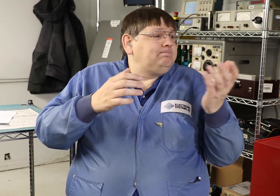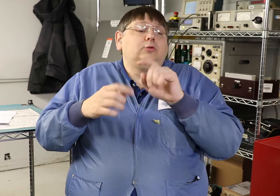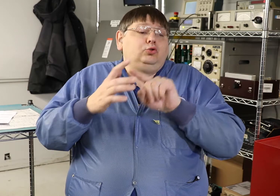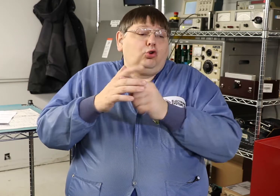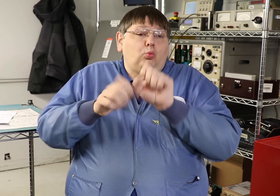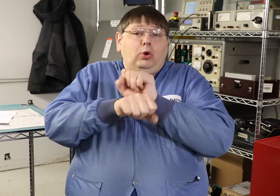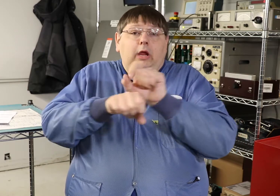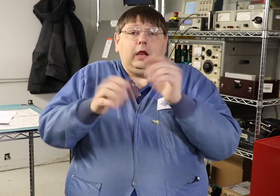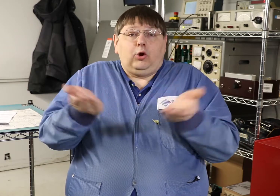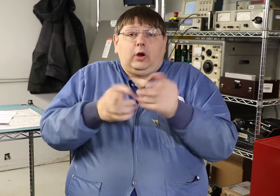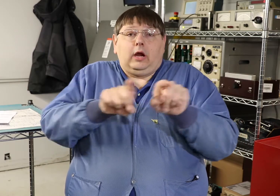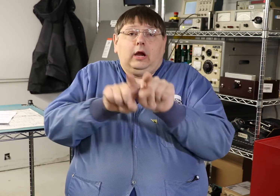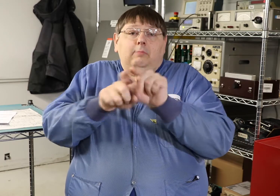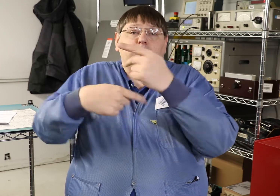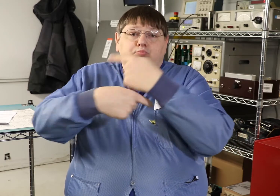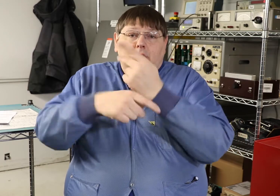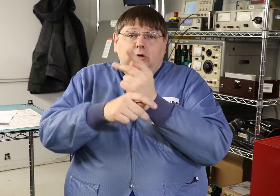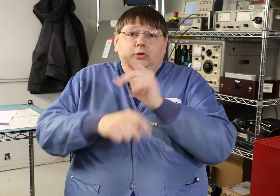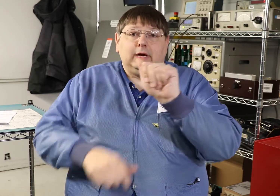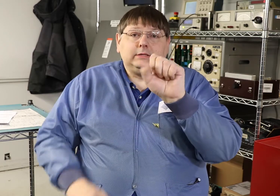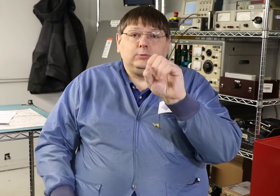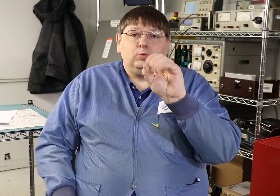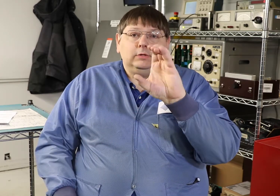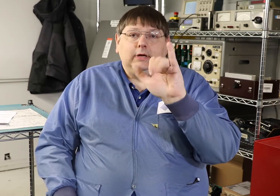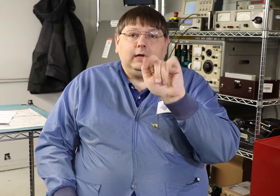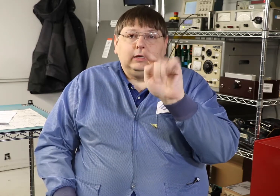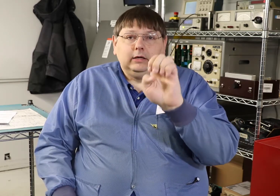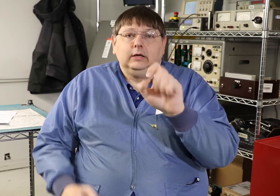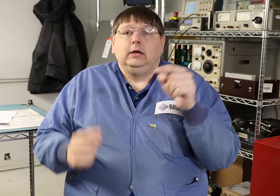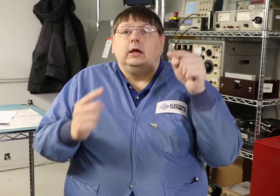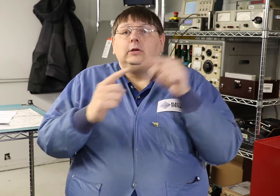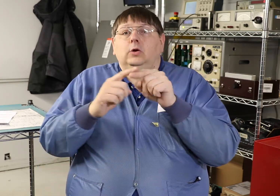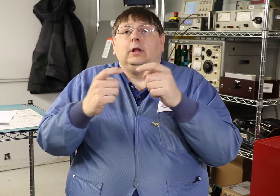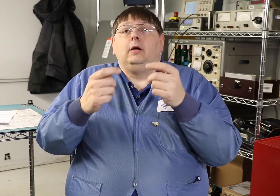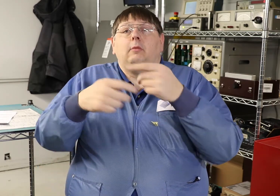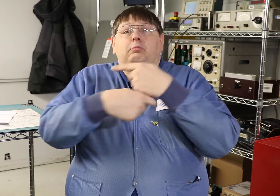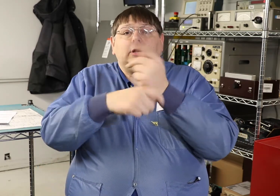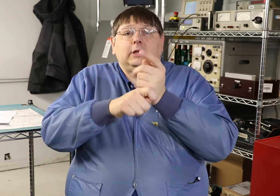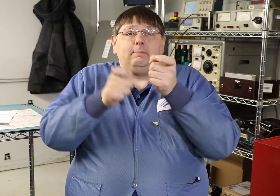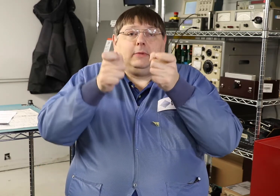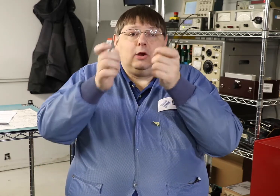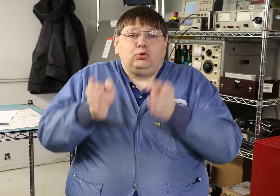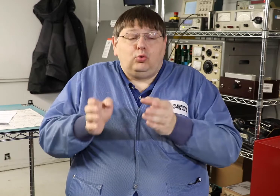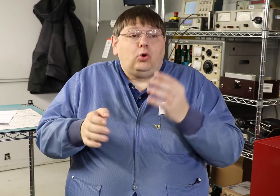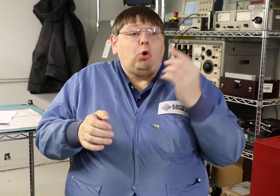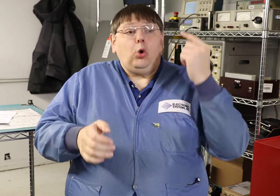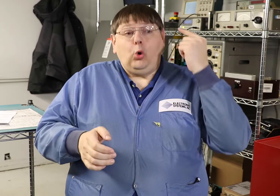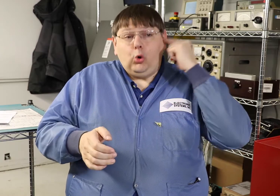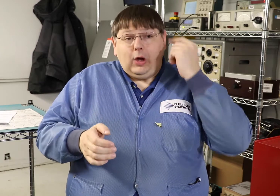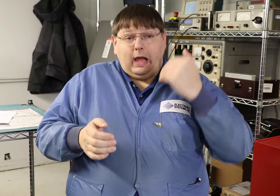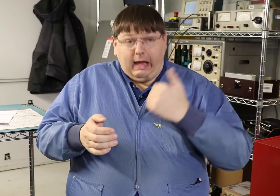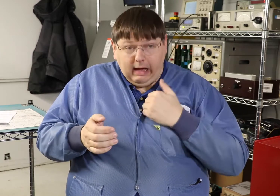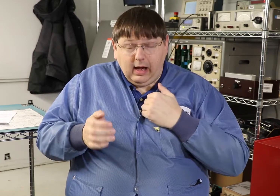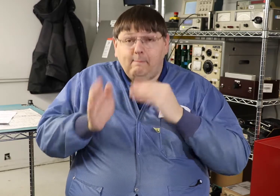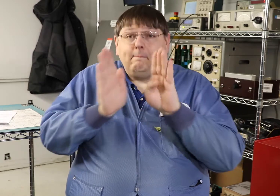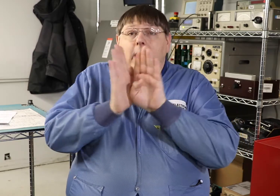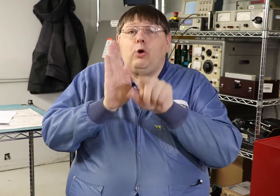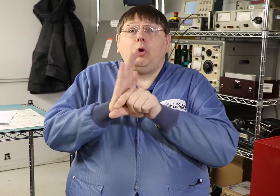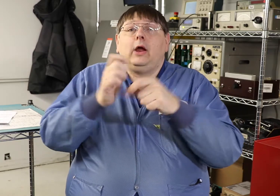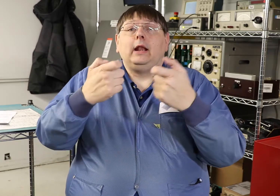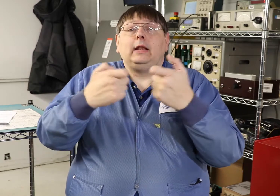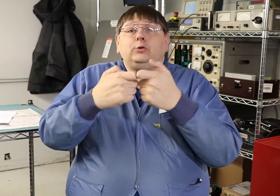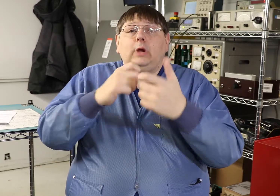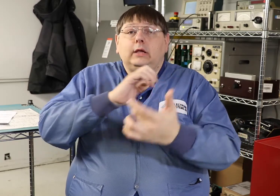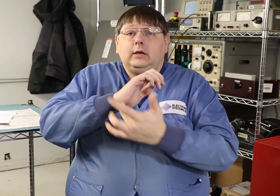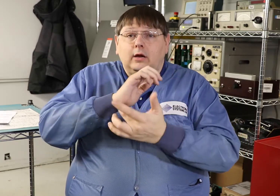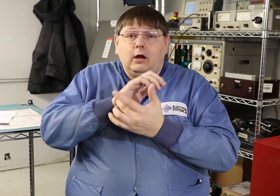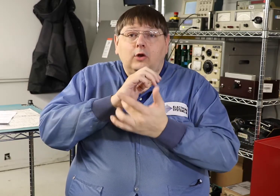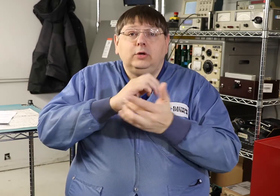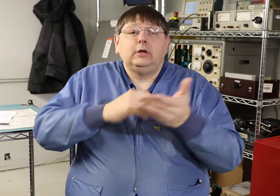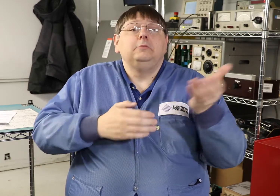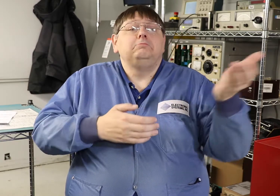I started working here as a production associate, until the production manager heard that I had a background with electronics technology,